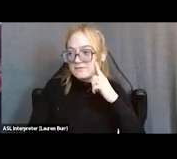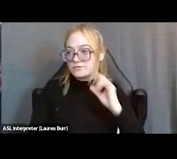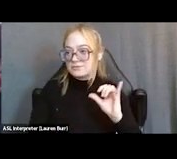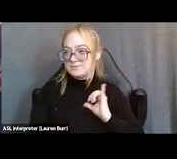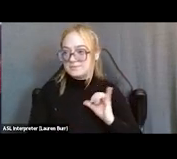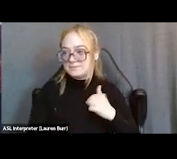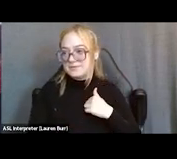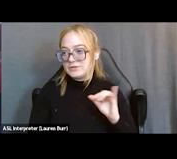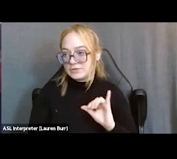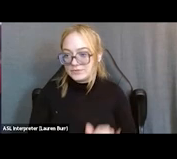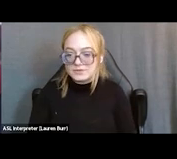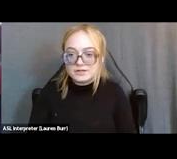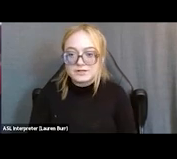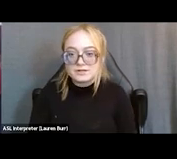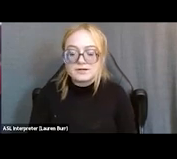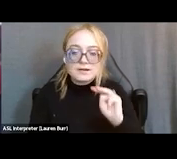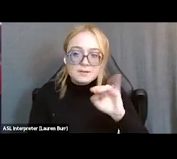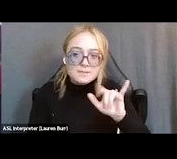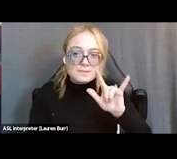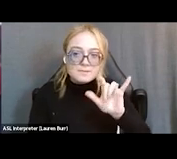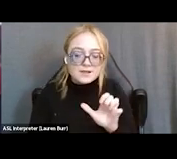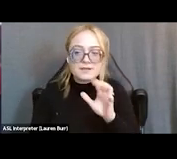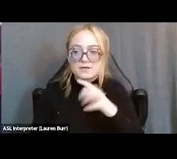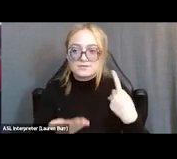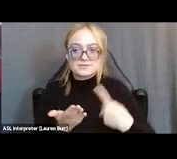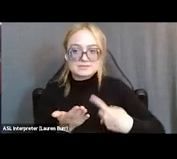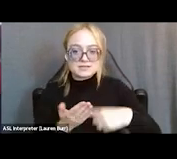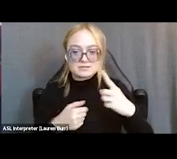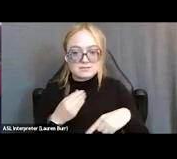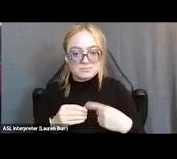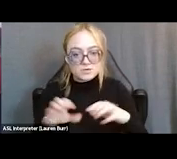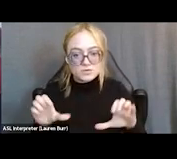And what Millie was pointing out about doing some of this things for us